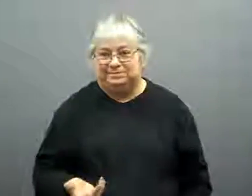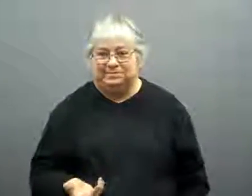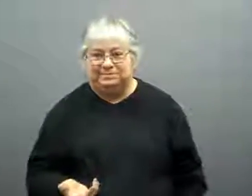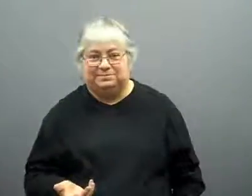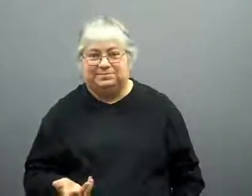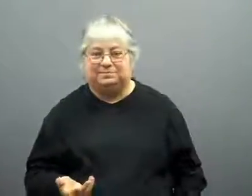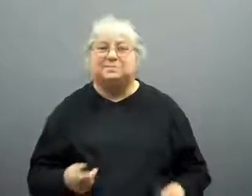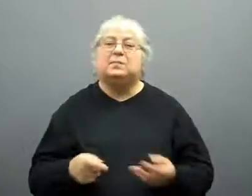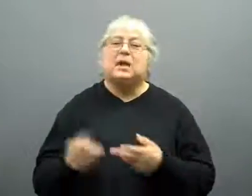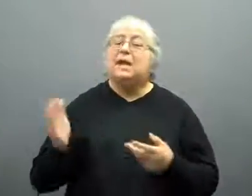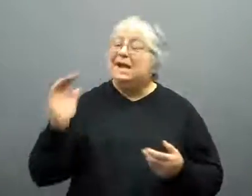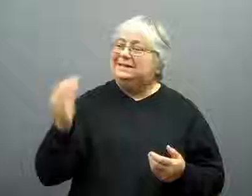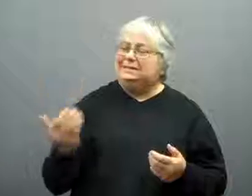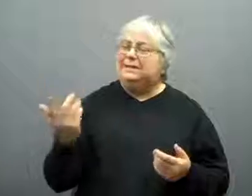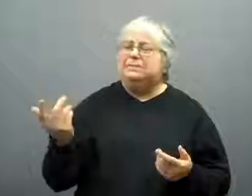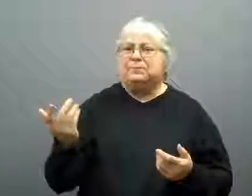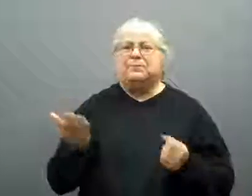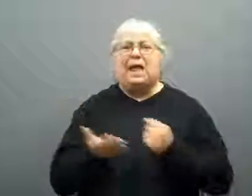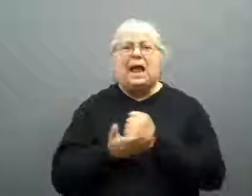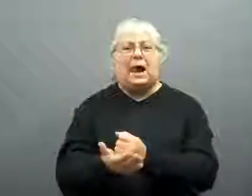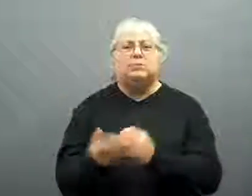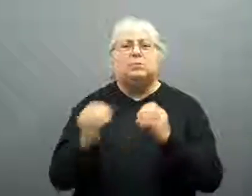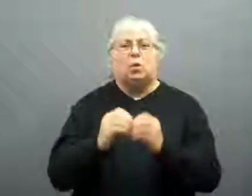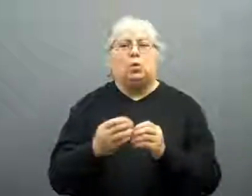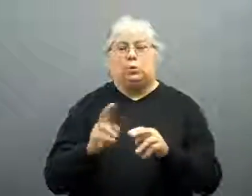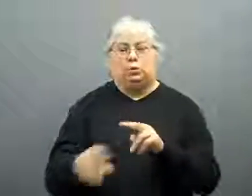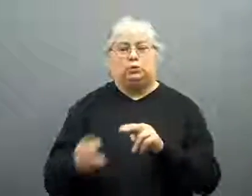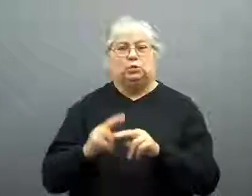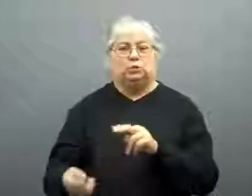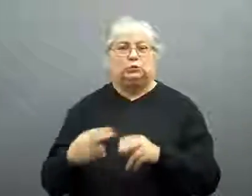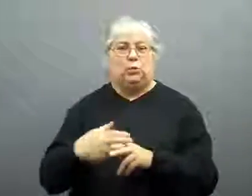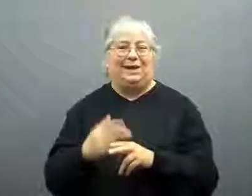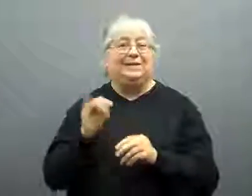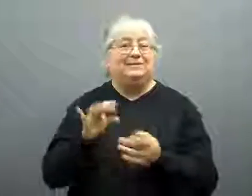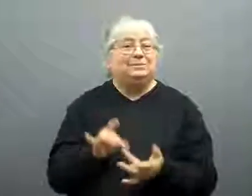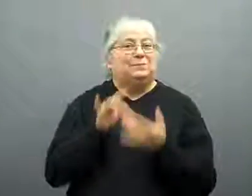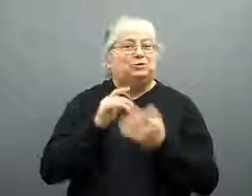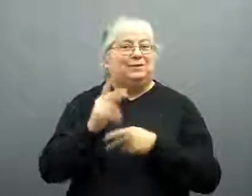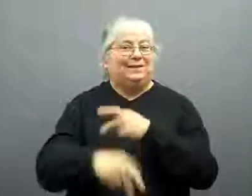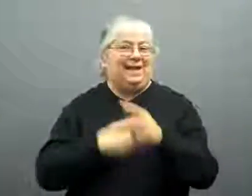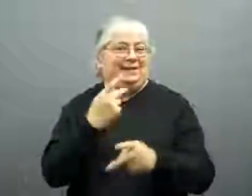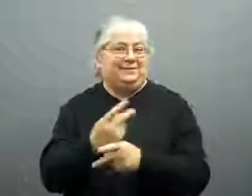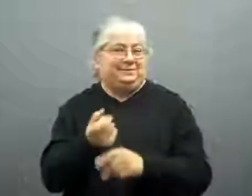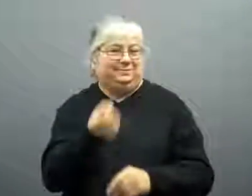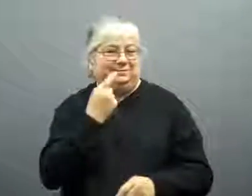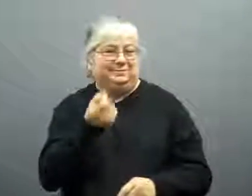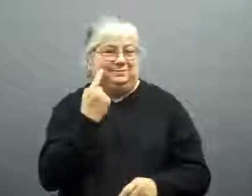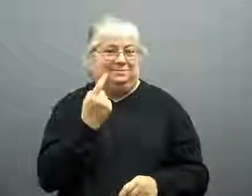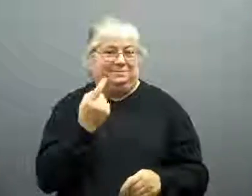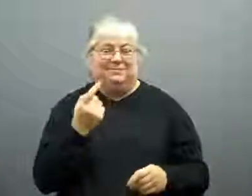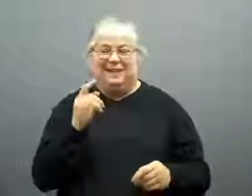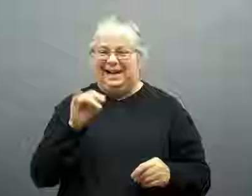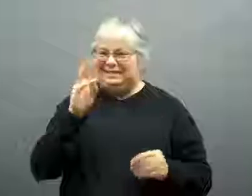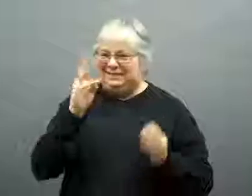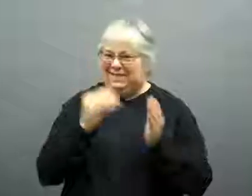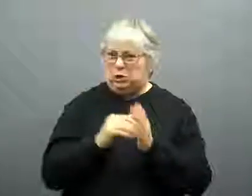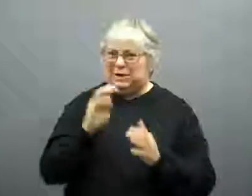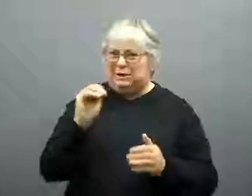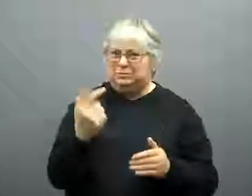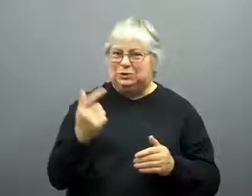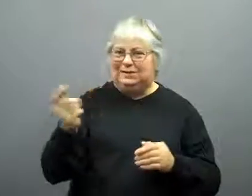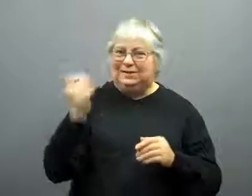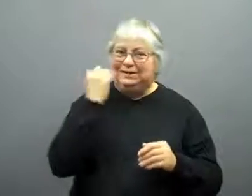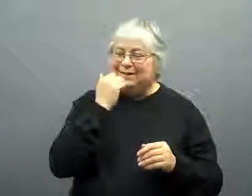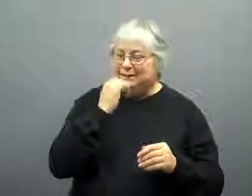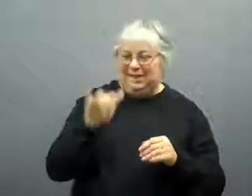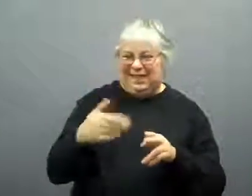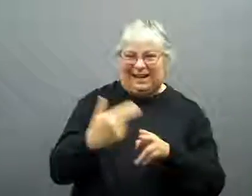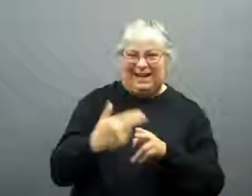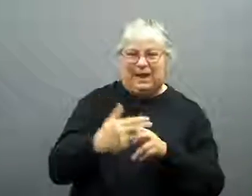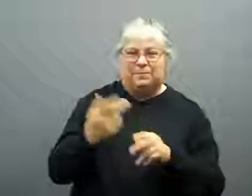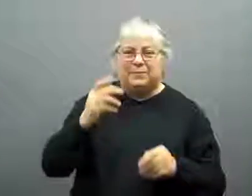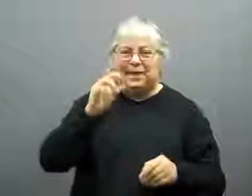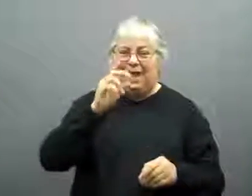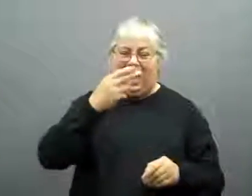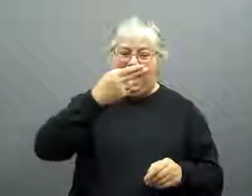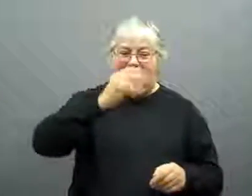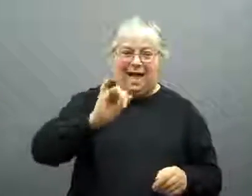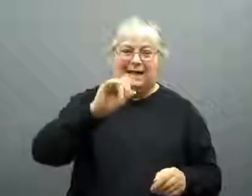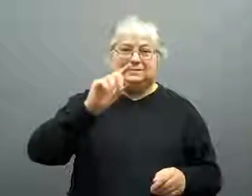A special type can help with weight loss.